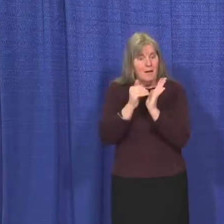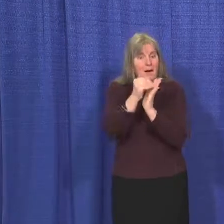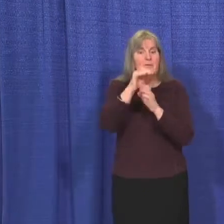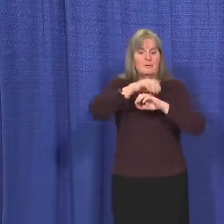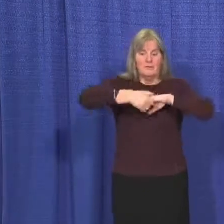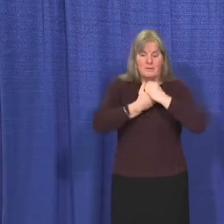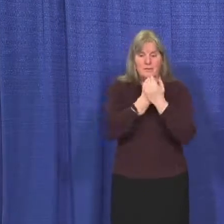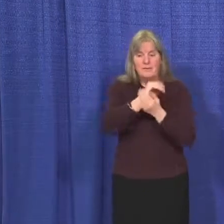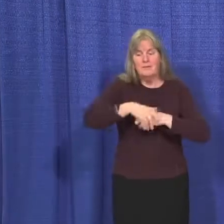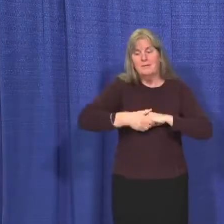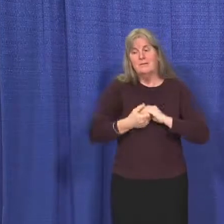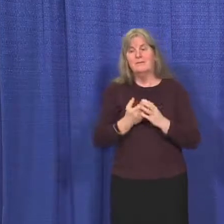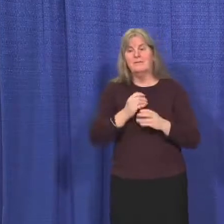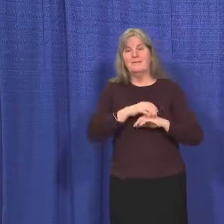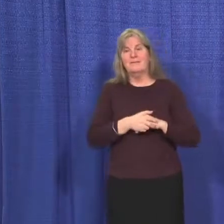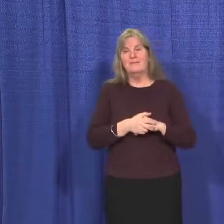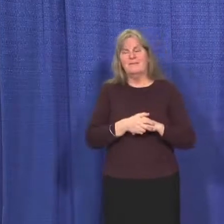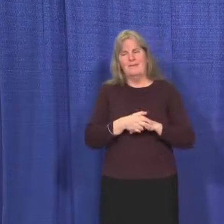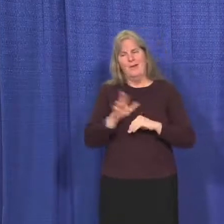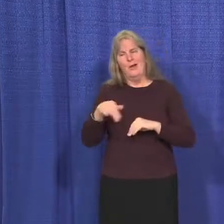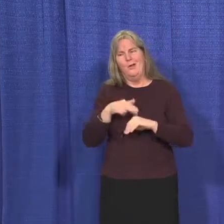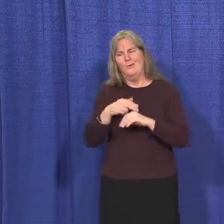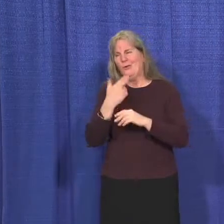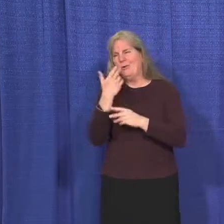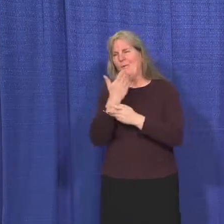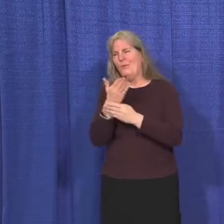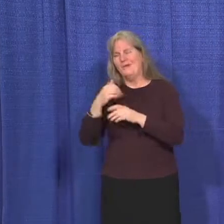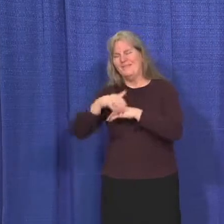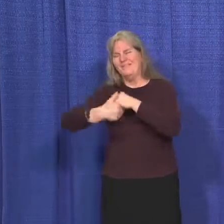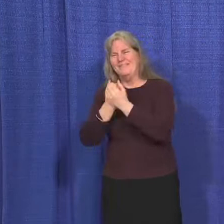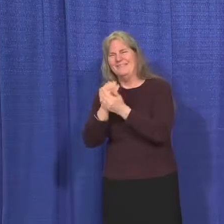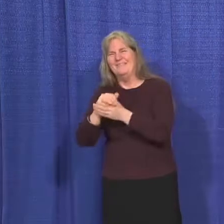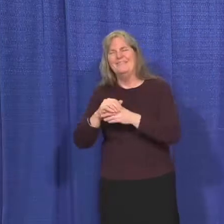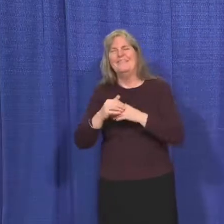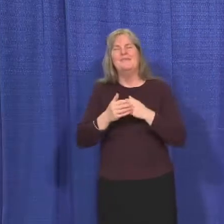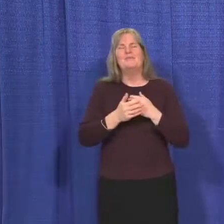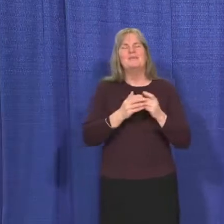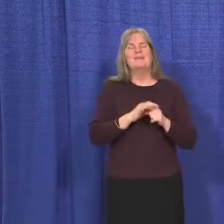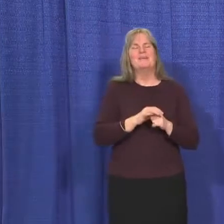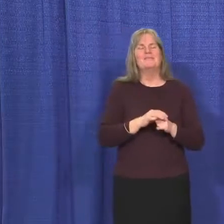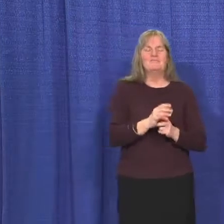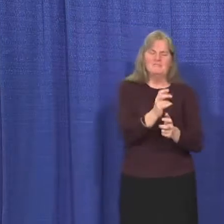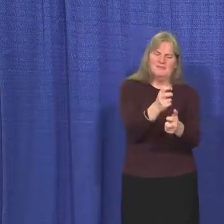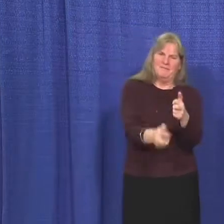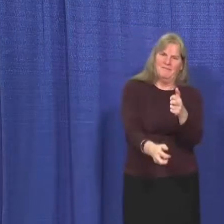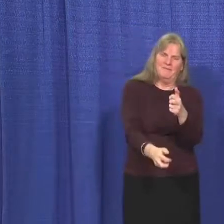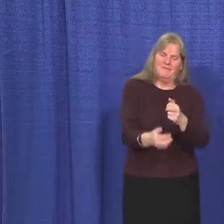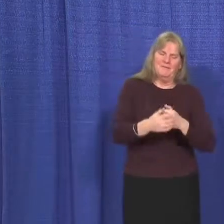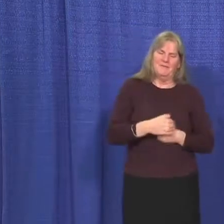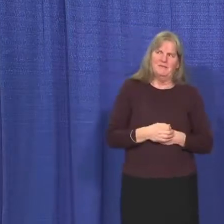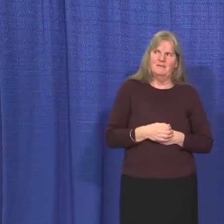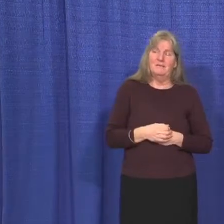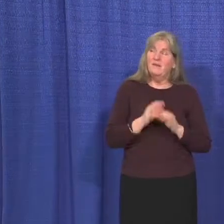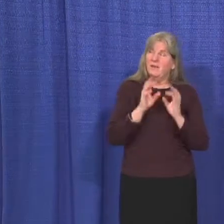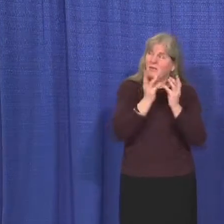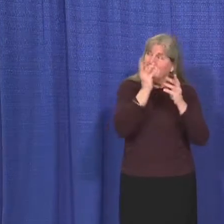wash our hands. Not a bad thing after what -- after all, that last one. It is hard especially with